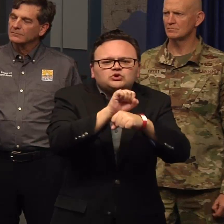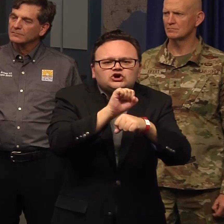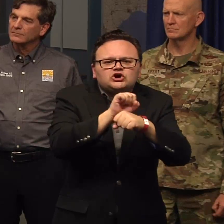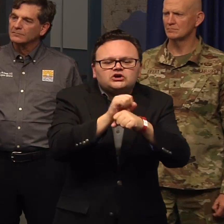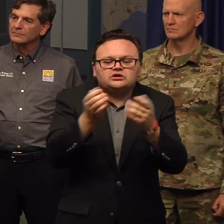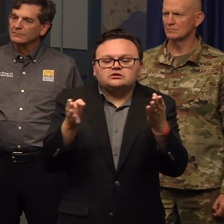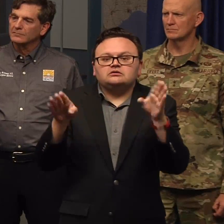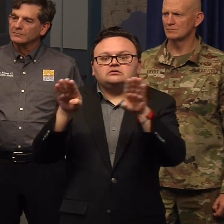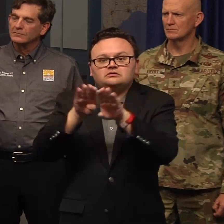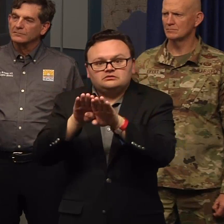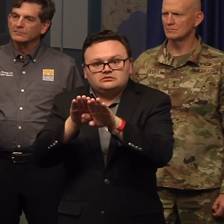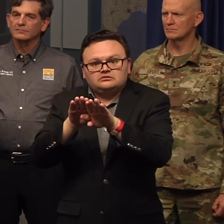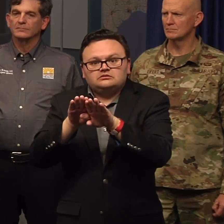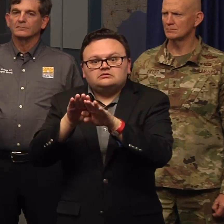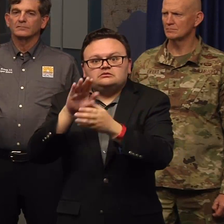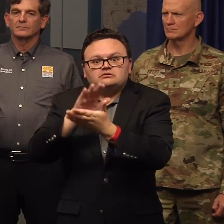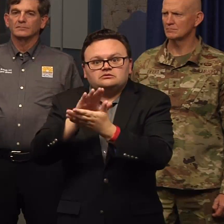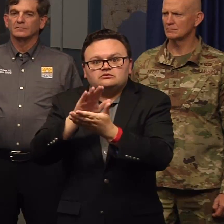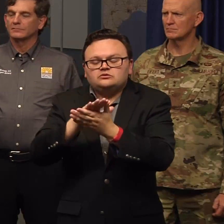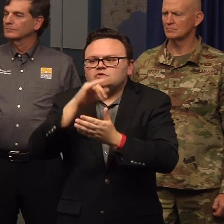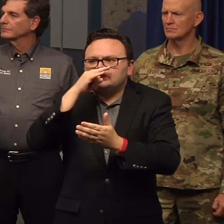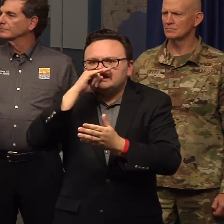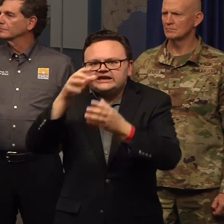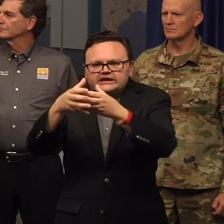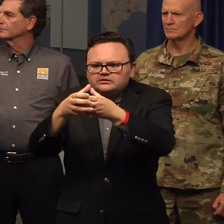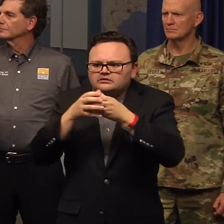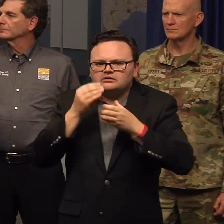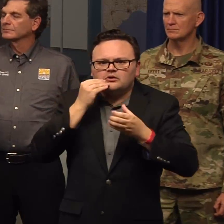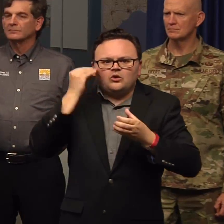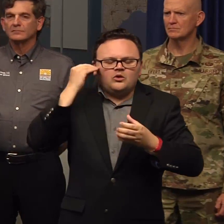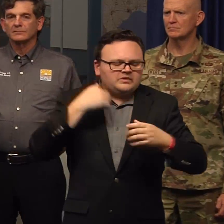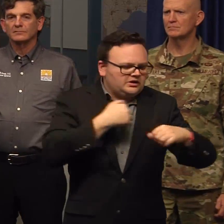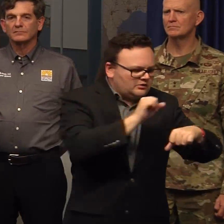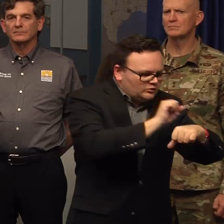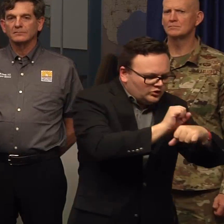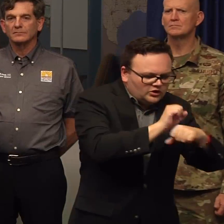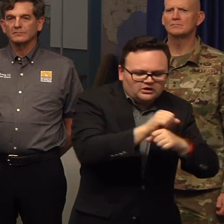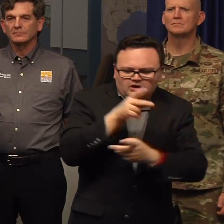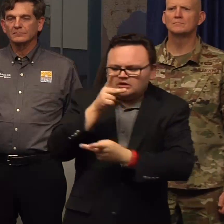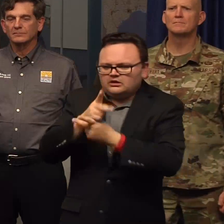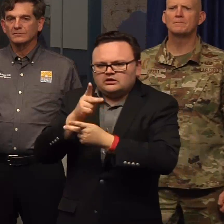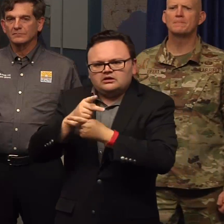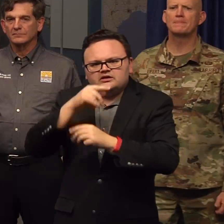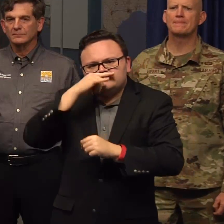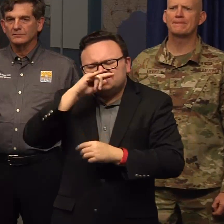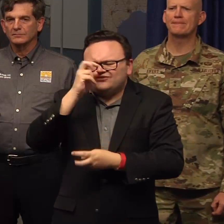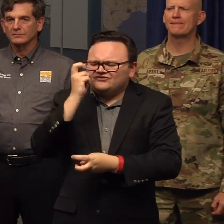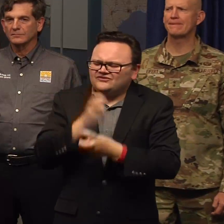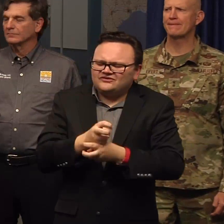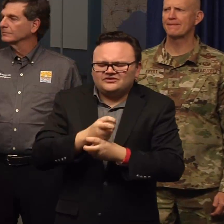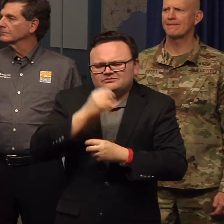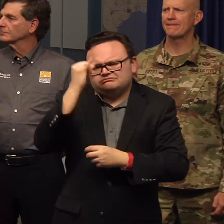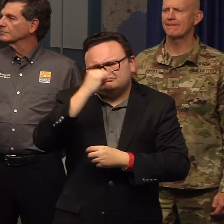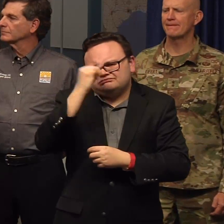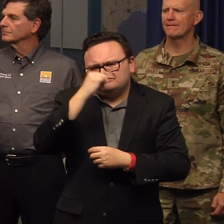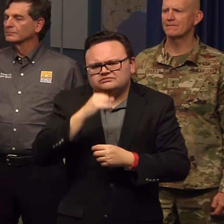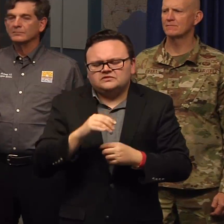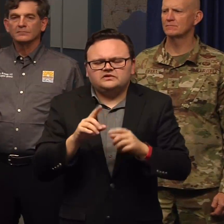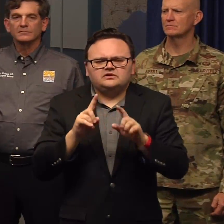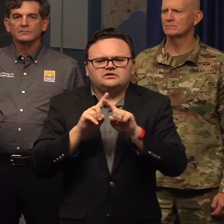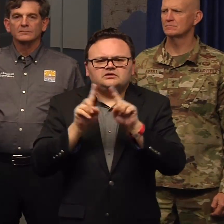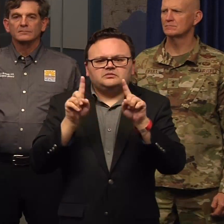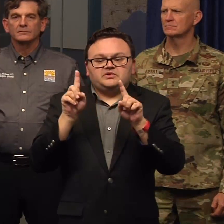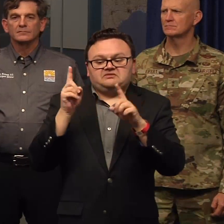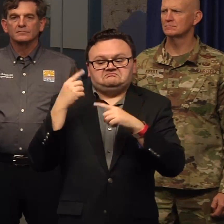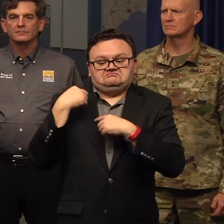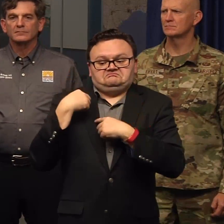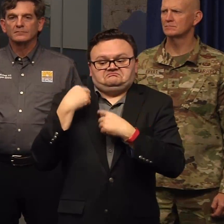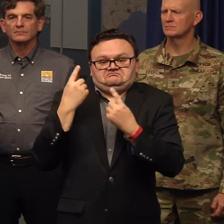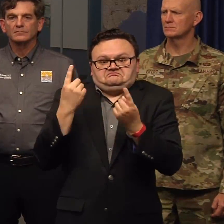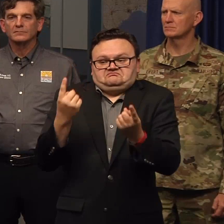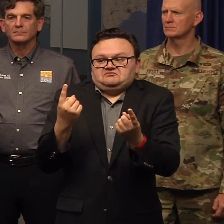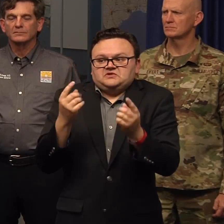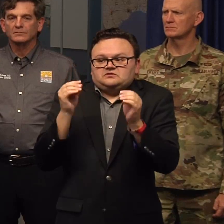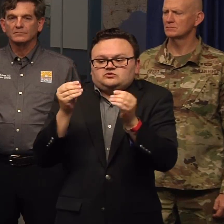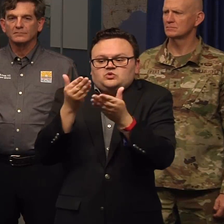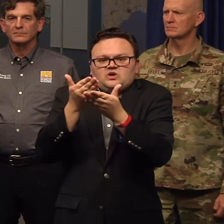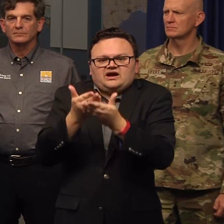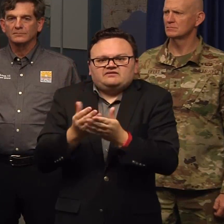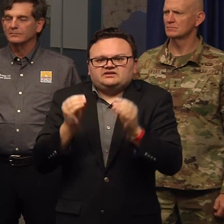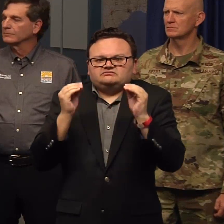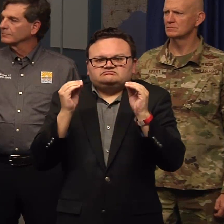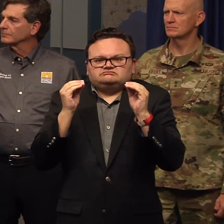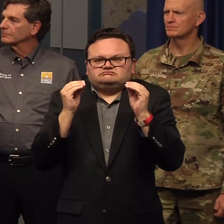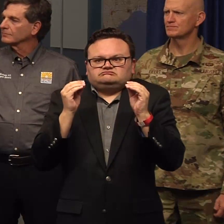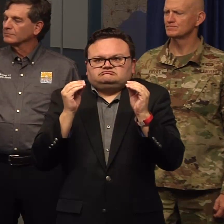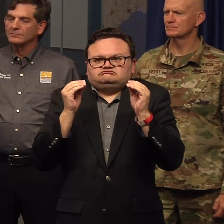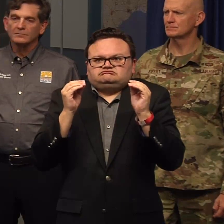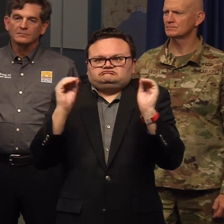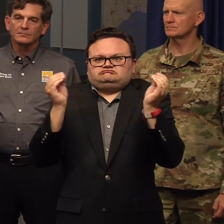SO WE WILL SEE.